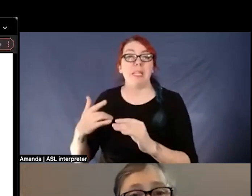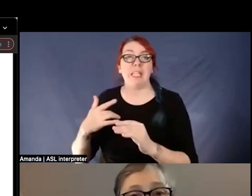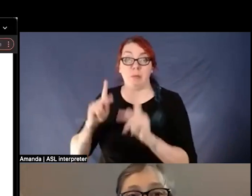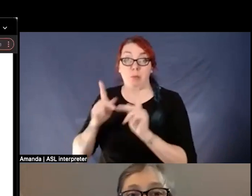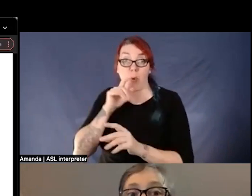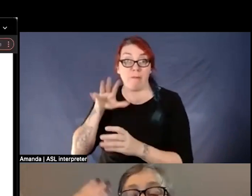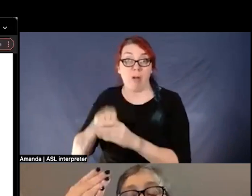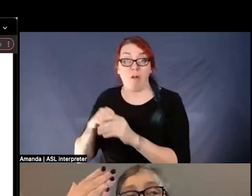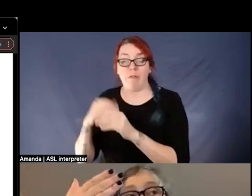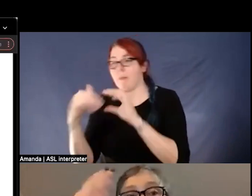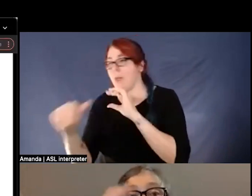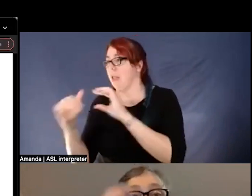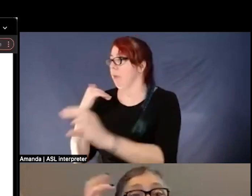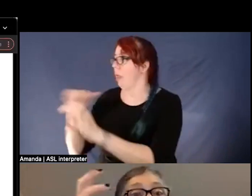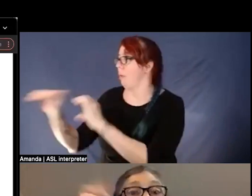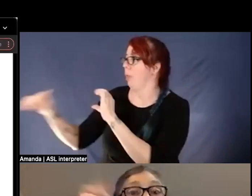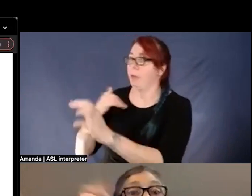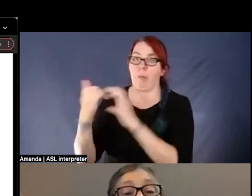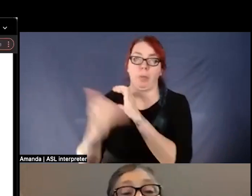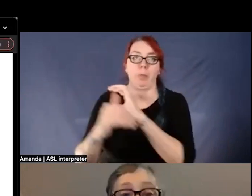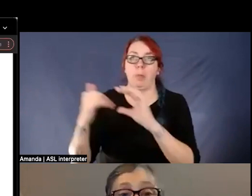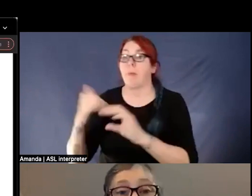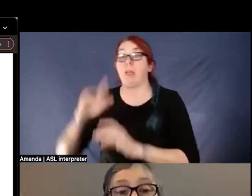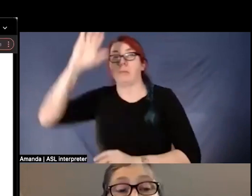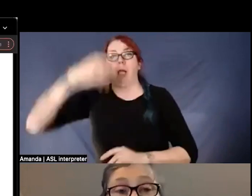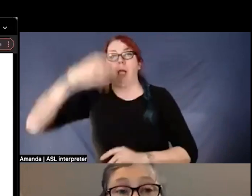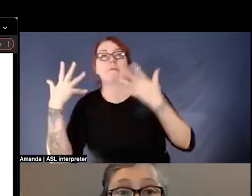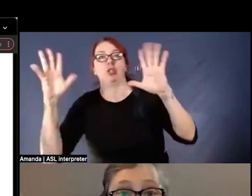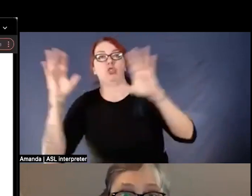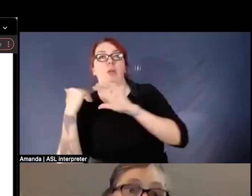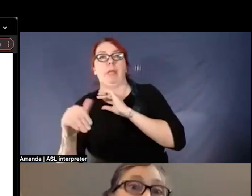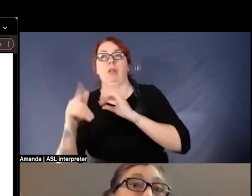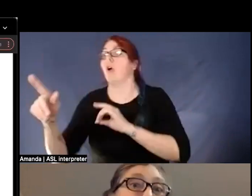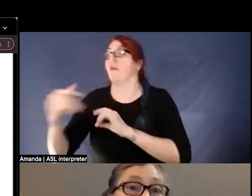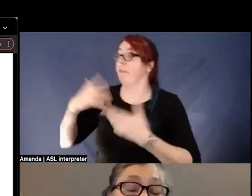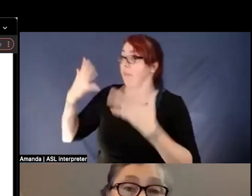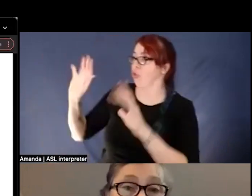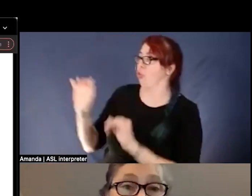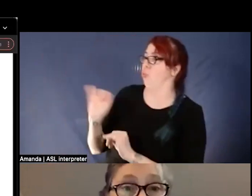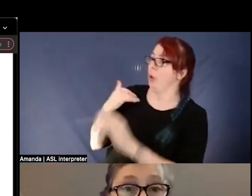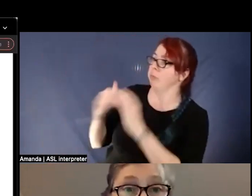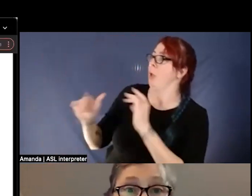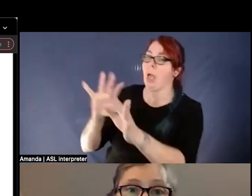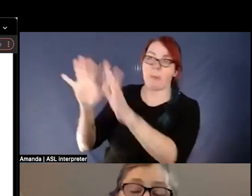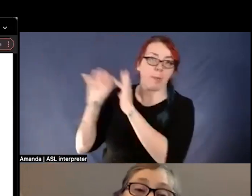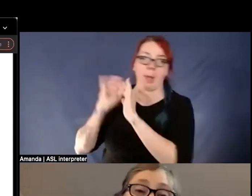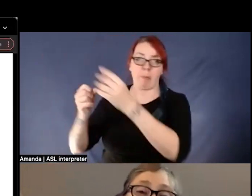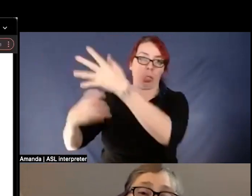to know receives just a simple message in their inbox this task has been completed and they can